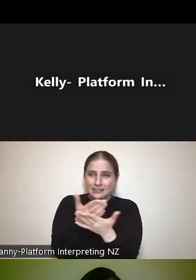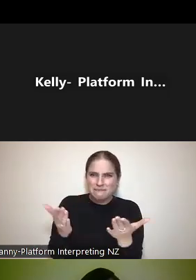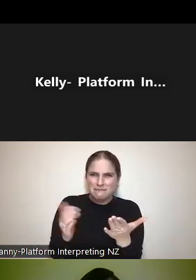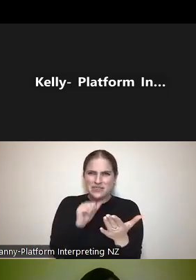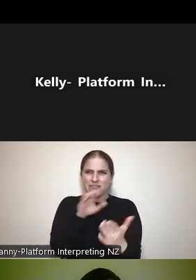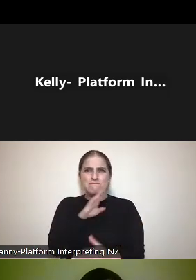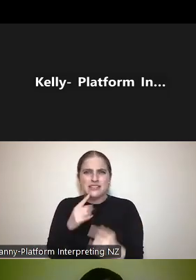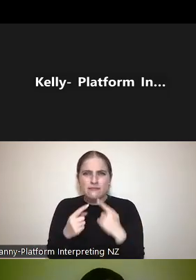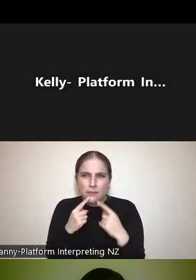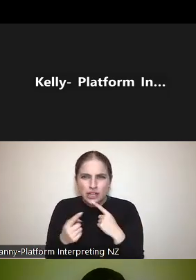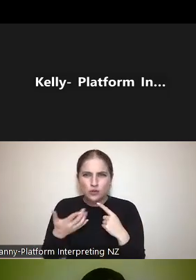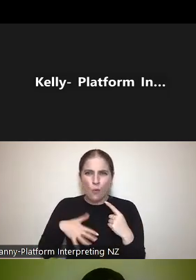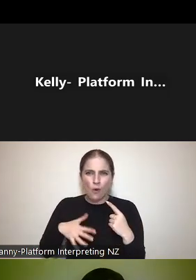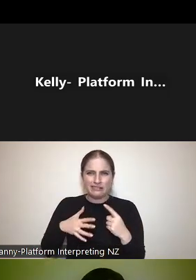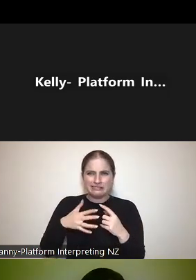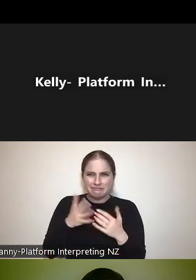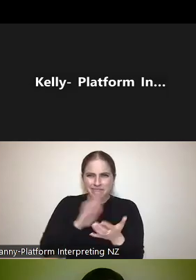This feeds into that baseline accessibility,